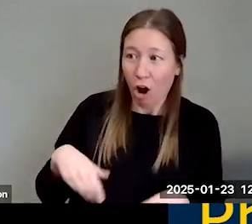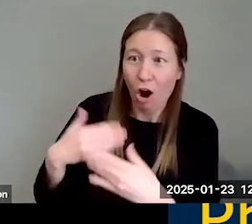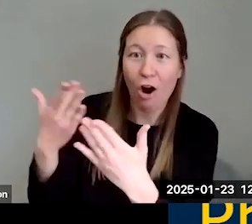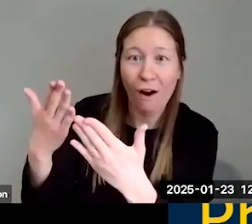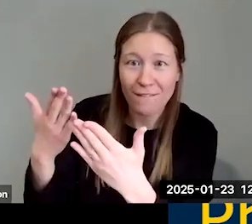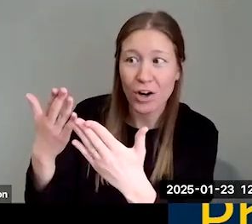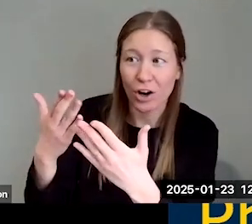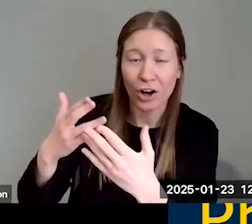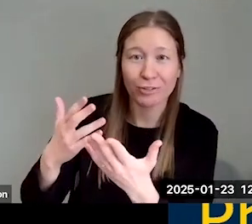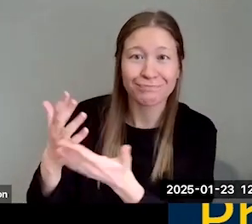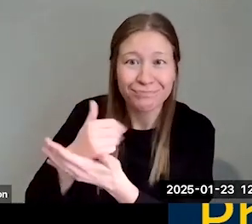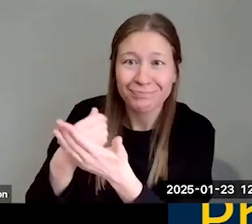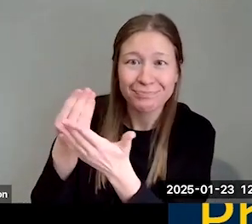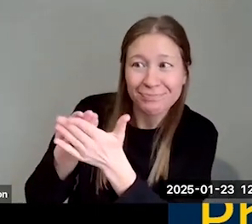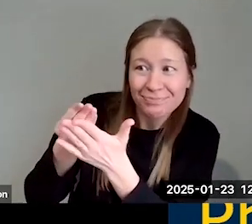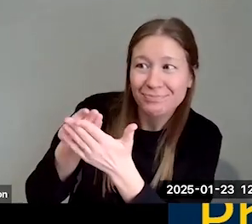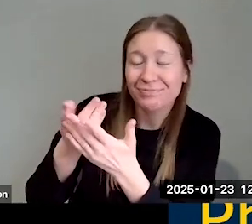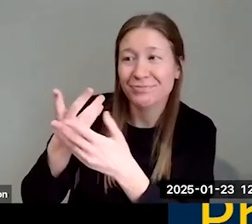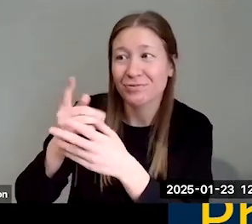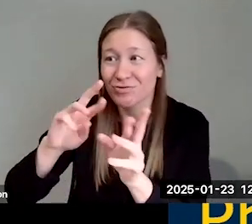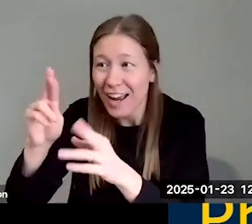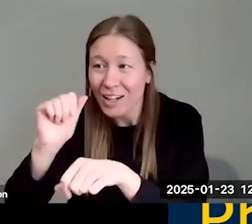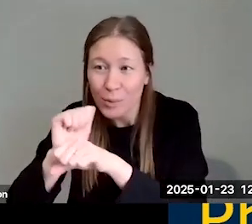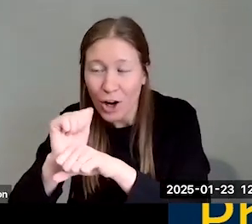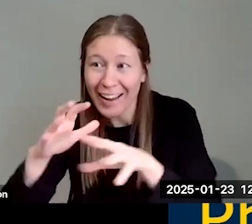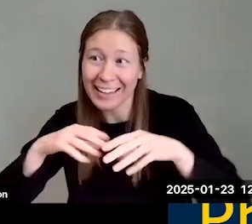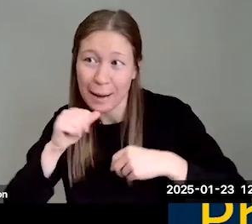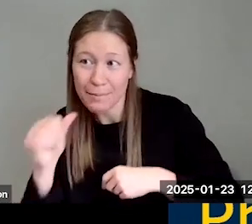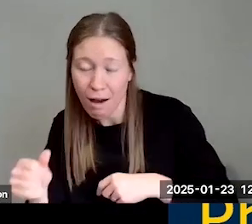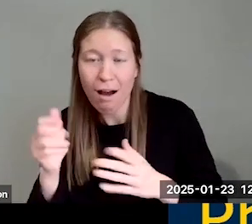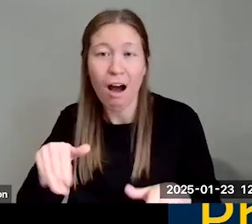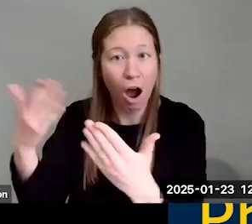but before the job begins, or similarly for students,